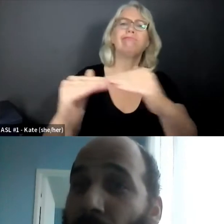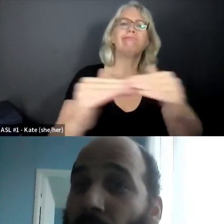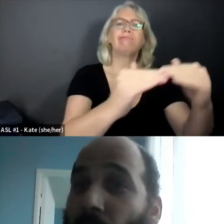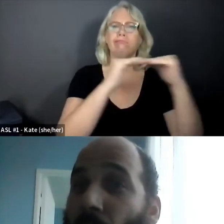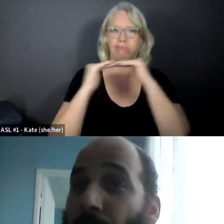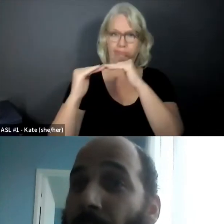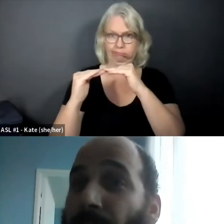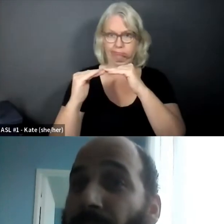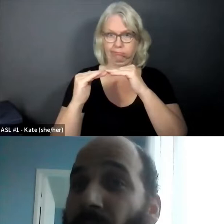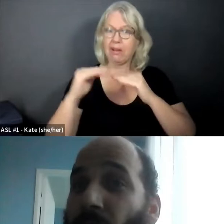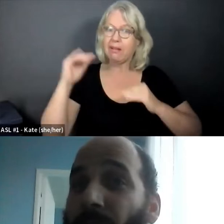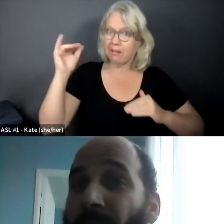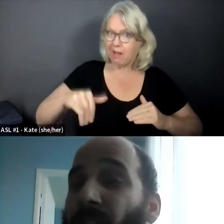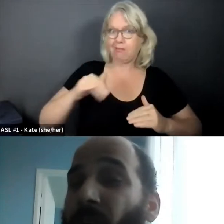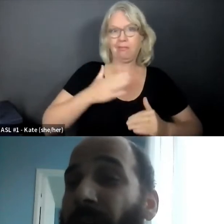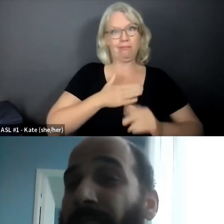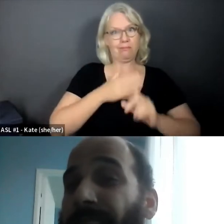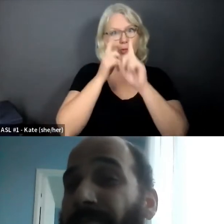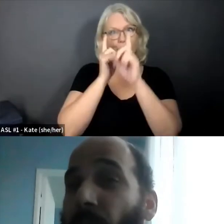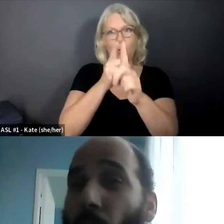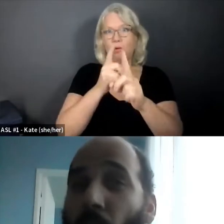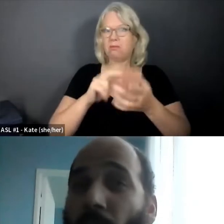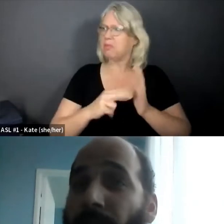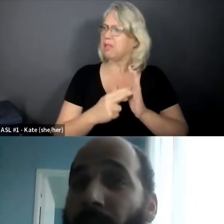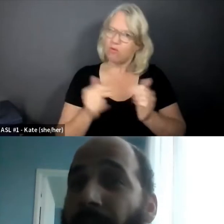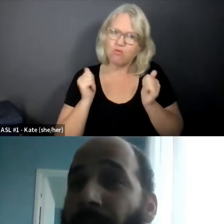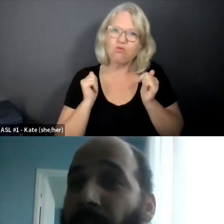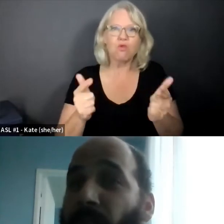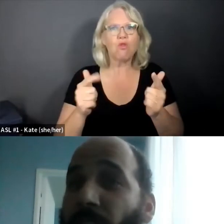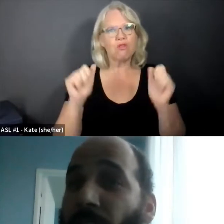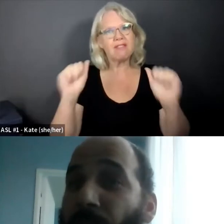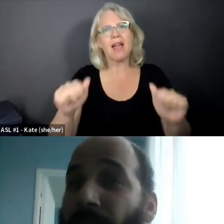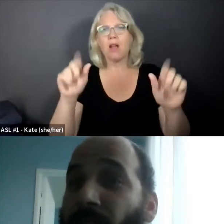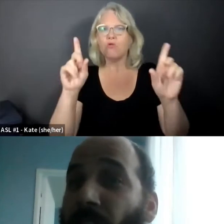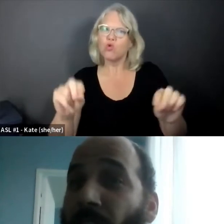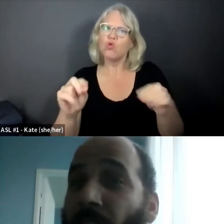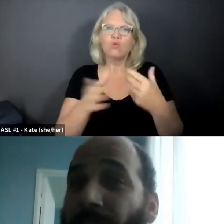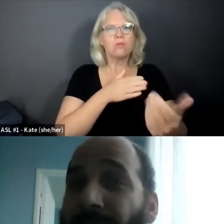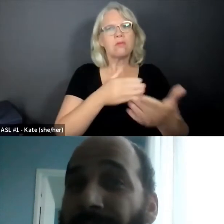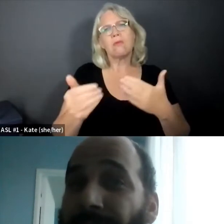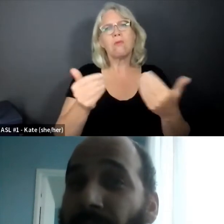THEN WE'LL ALL BE ABLE TO DO EVERYTHING AND WORK AND NOT BE JUDGED ON OUR LITTLE DISABILITIES.